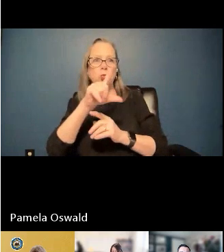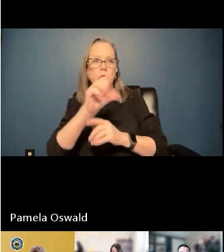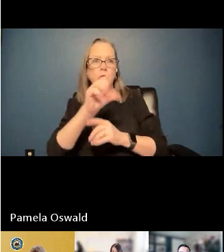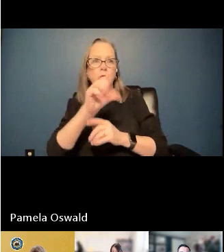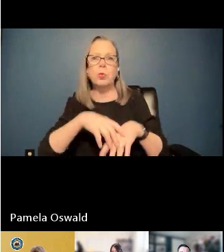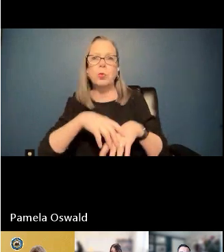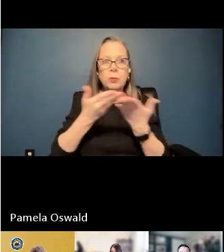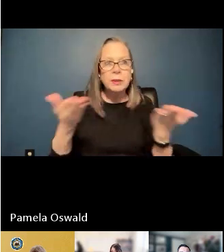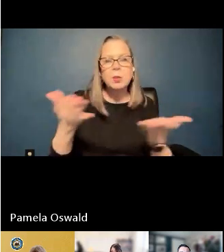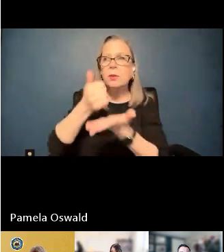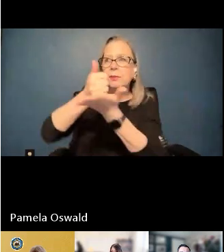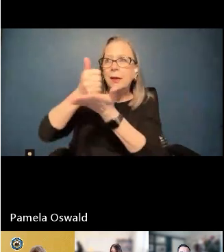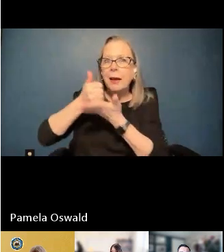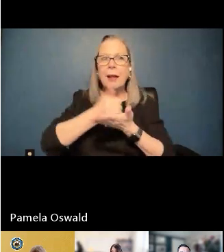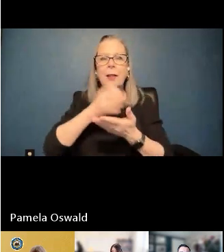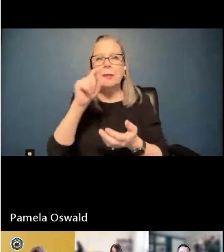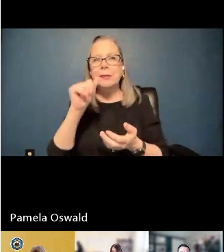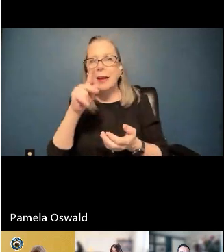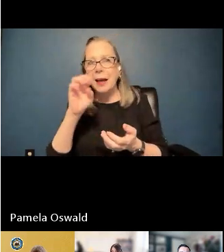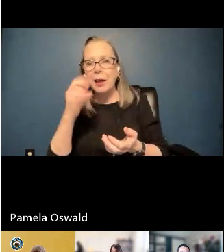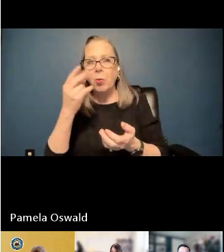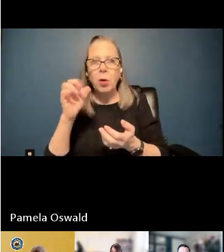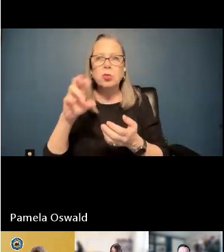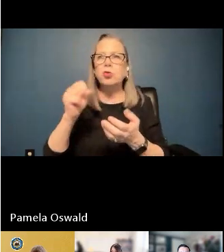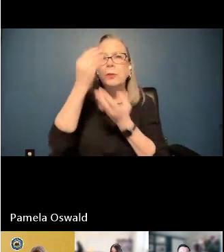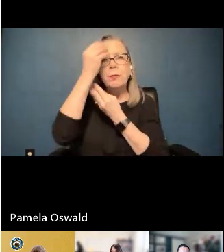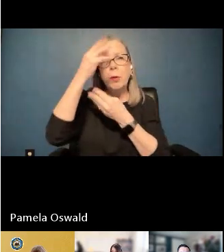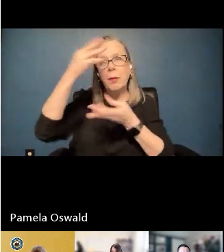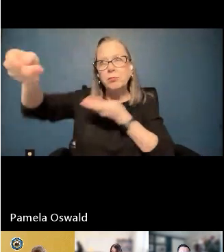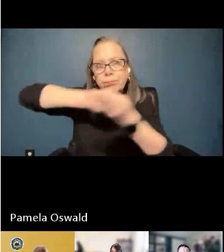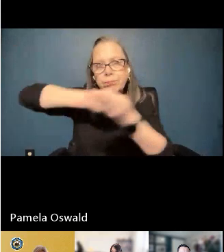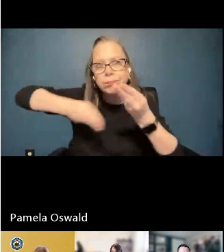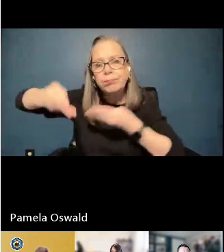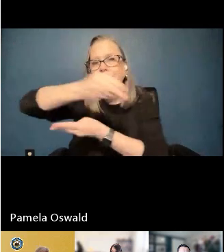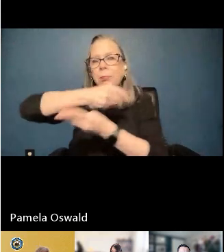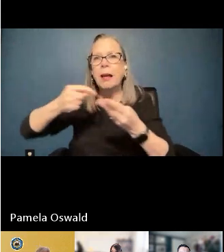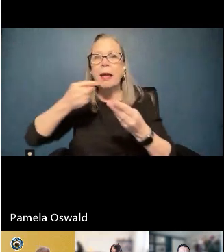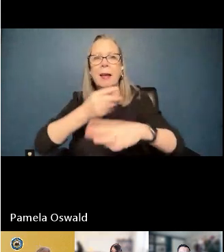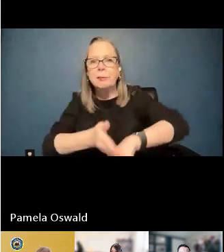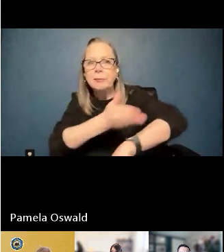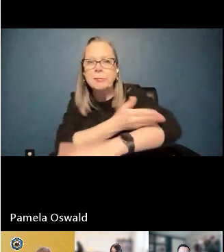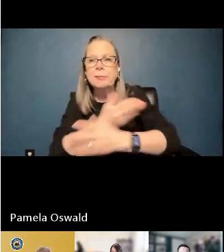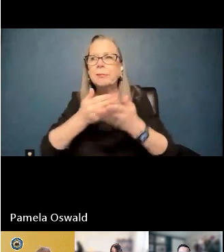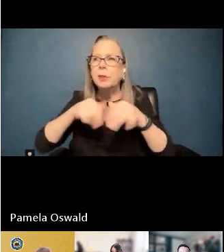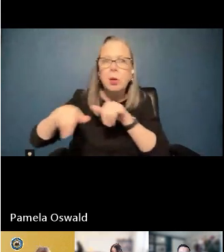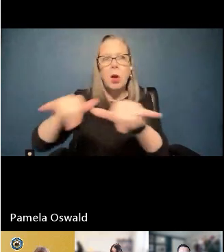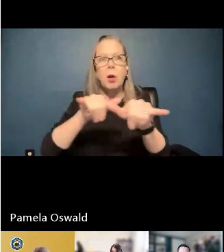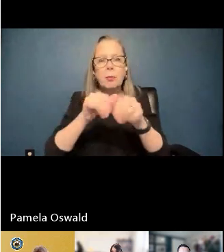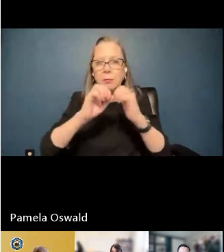facilitate peer learning and sharing, and elevating promising practices that are ripe for adoption from the broader system.